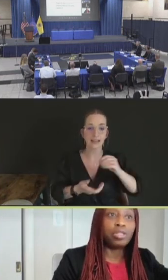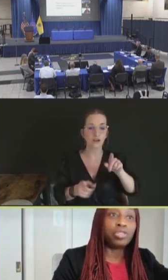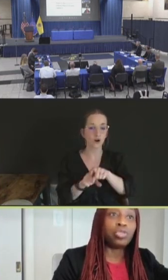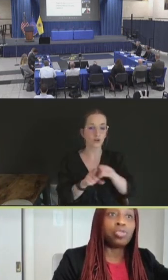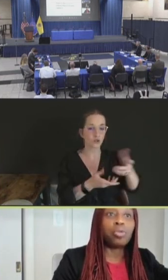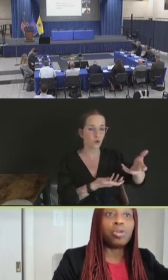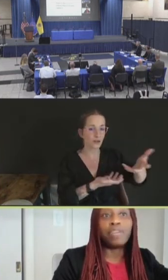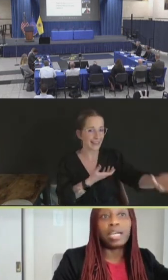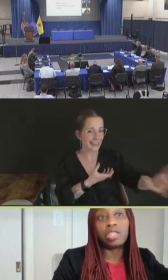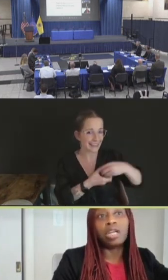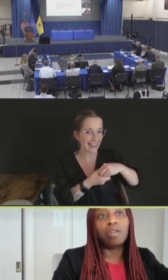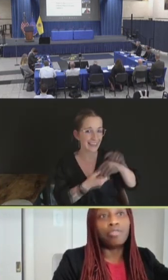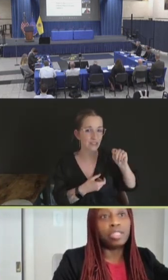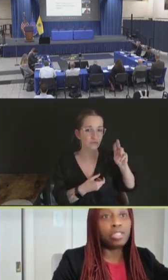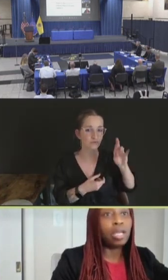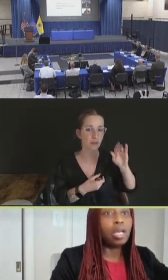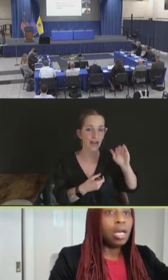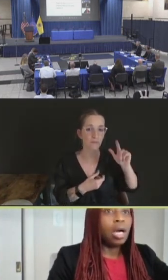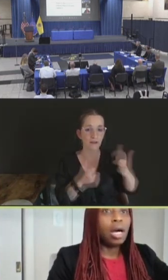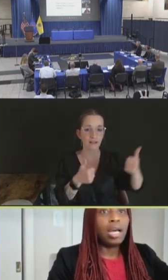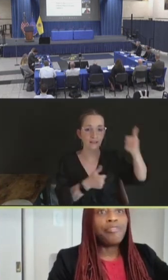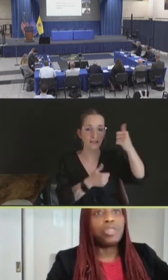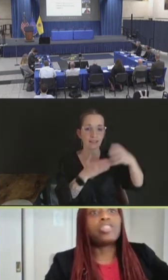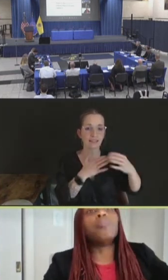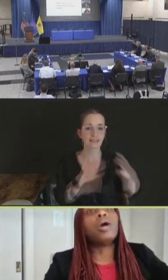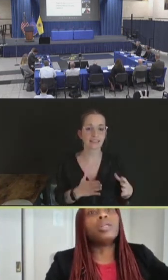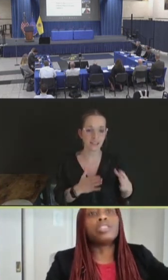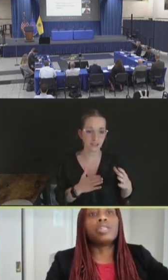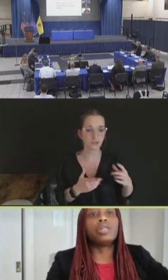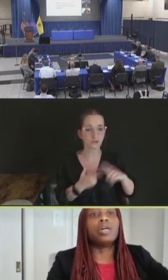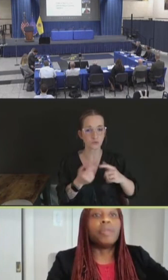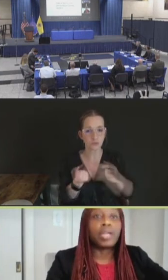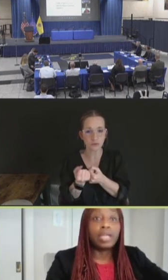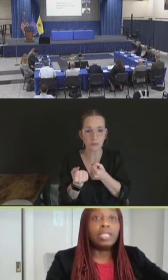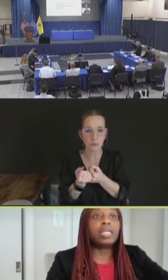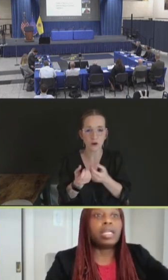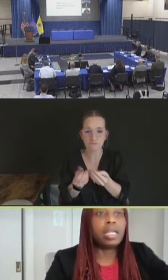leaders to support vaccine confidence efforts amongst the American Indian and